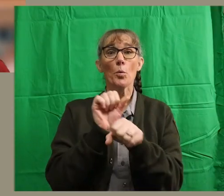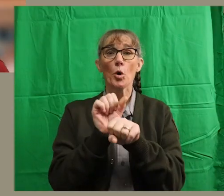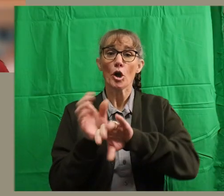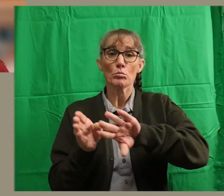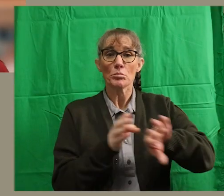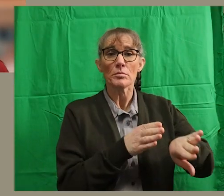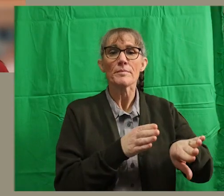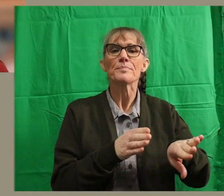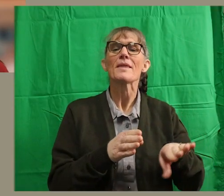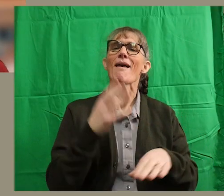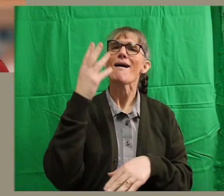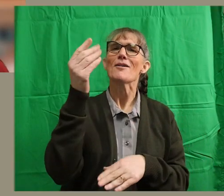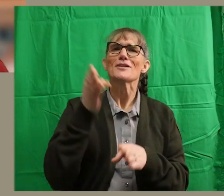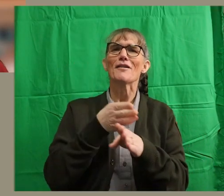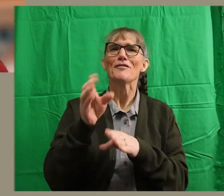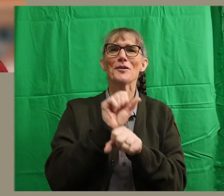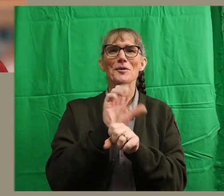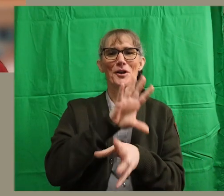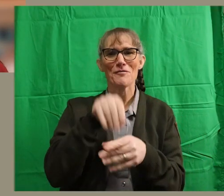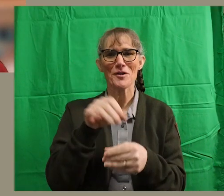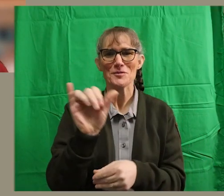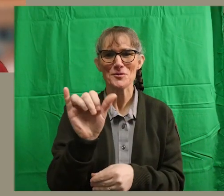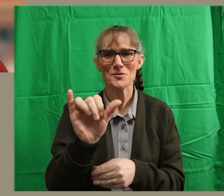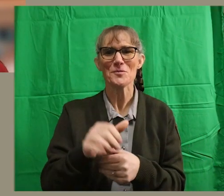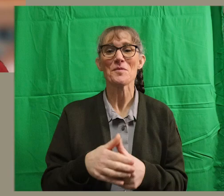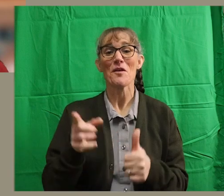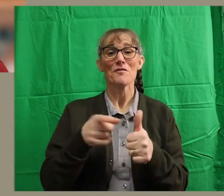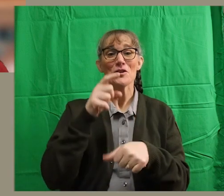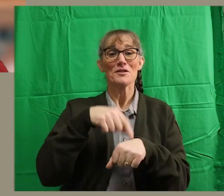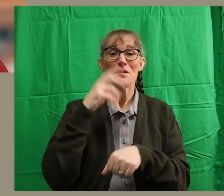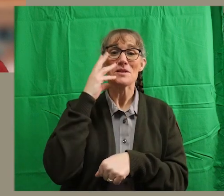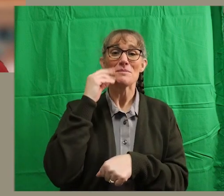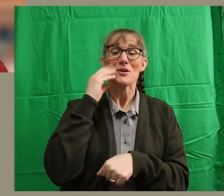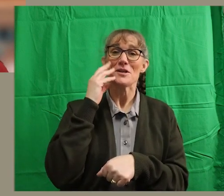So, aside from collections work, there's also field work in paleontology. And I got to do